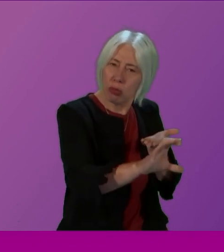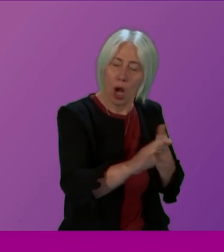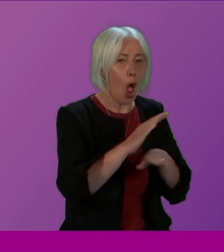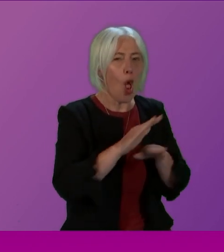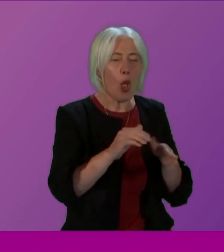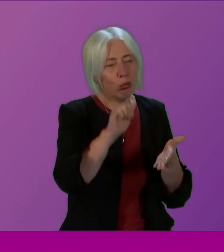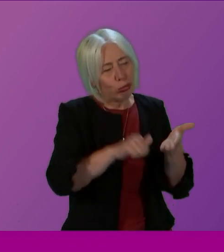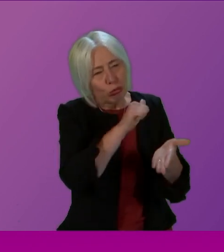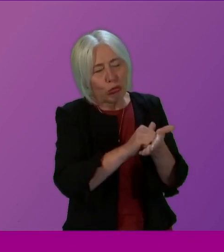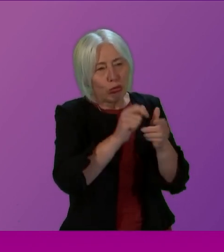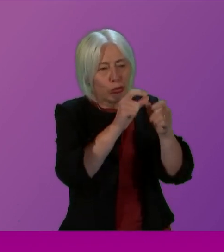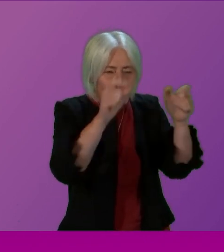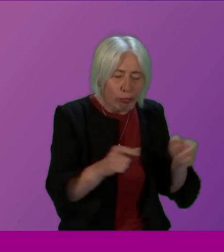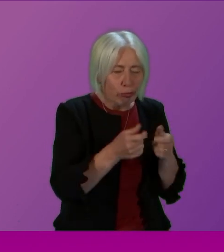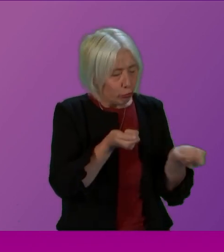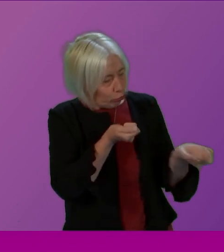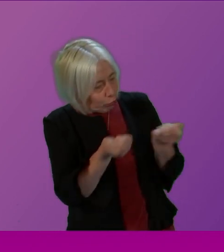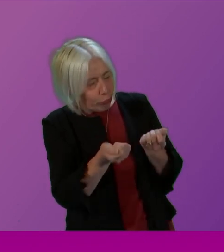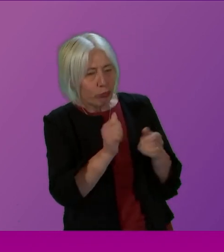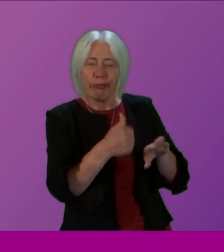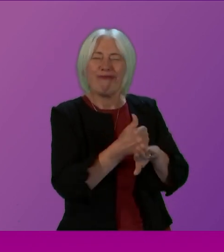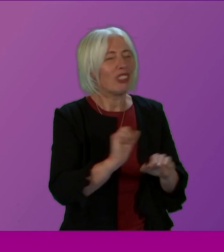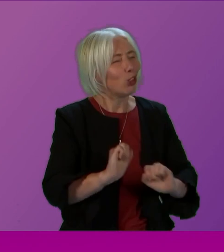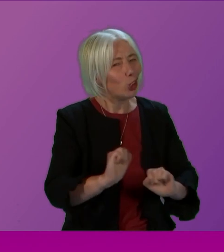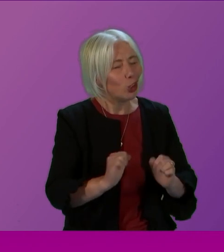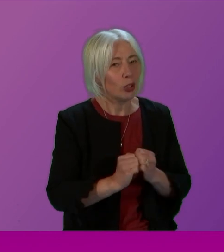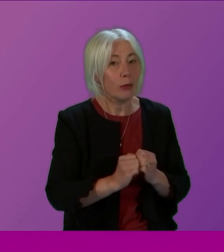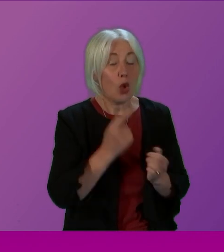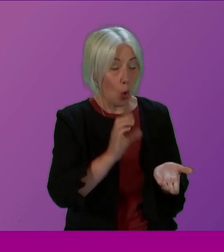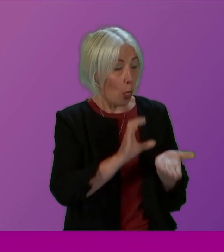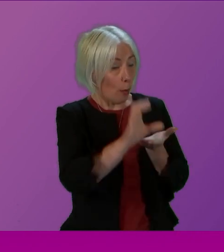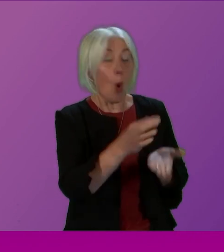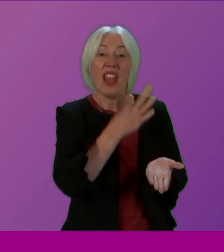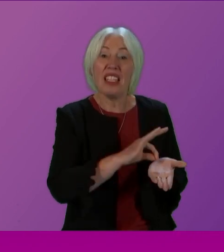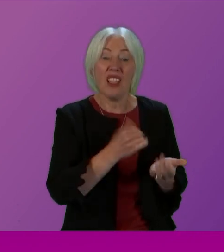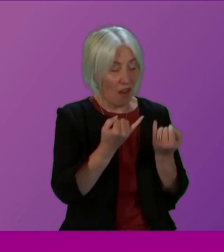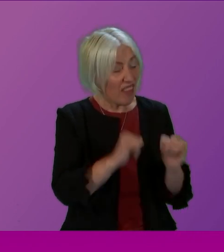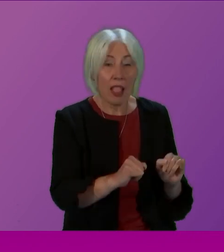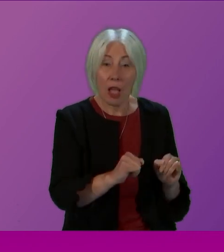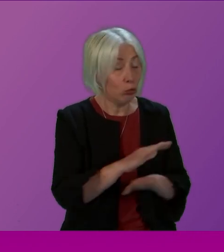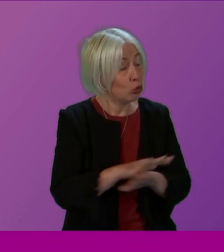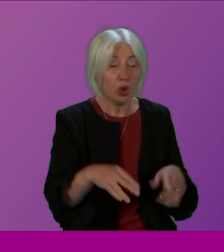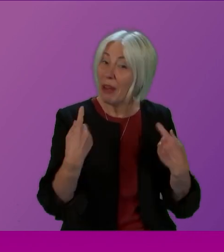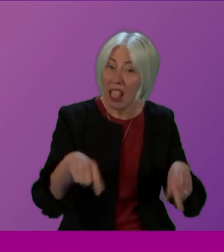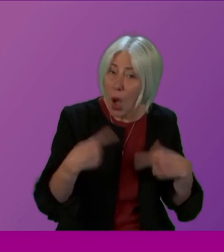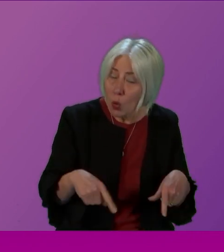and governance in place.” Those bonuses for failure should not have been allowed, and the First Minister should